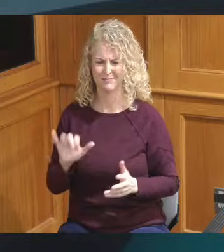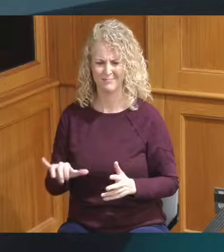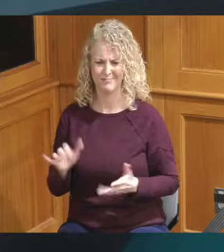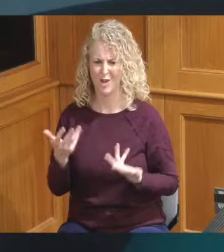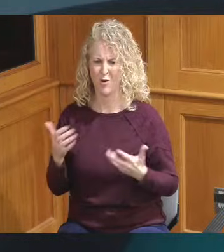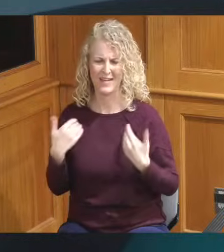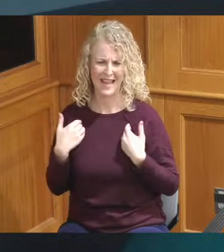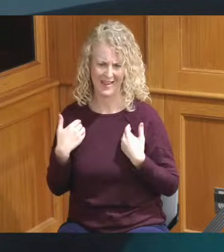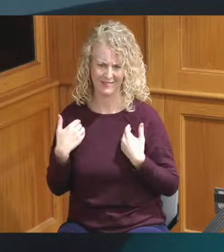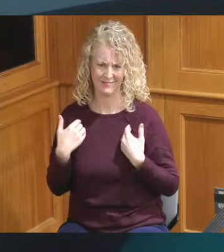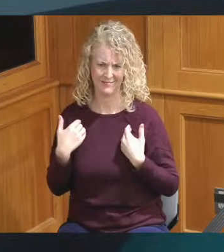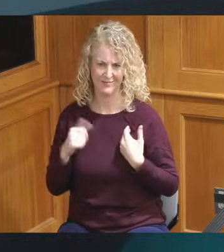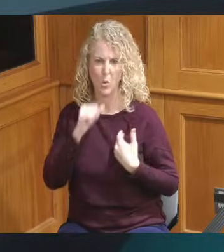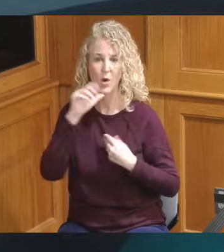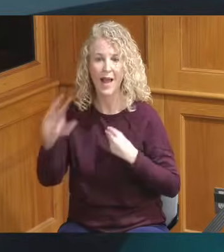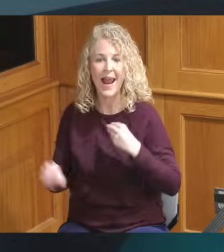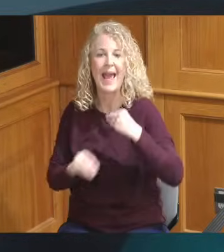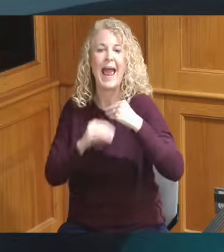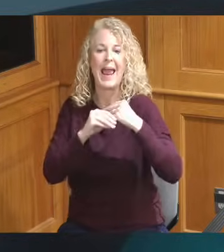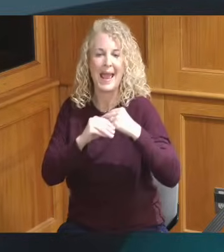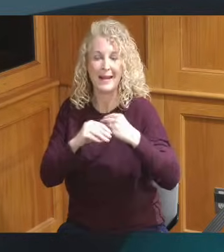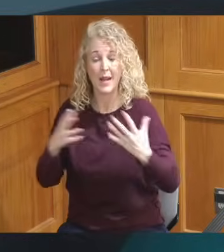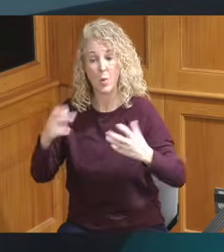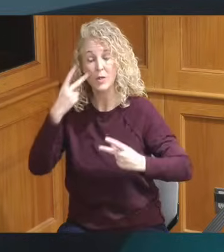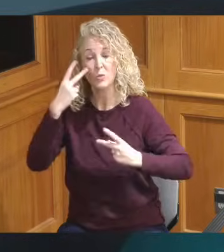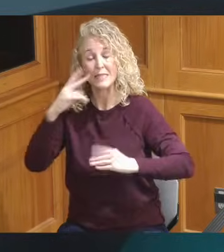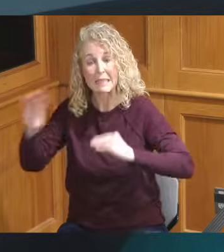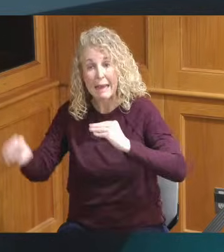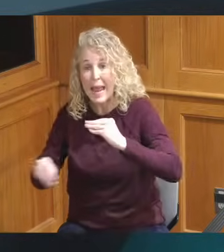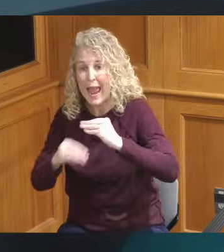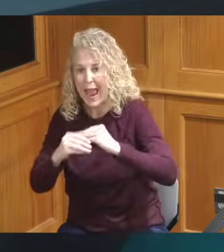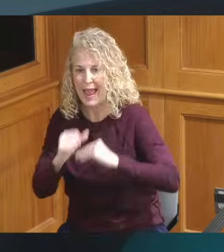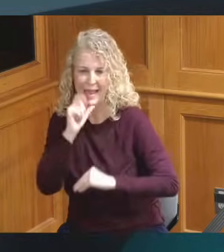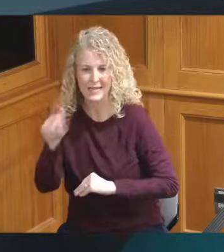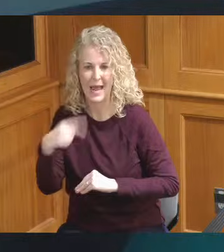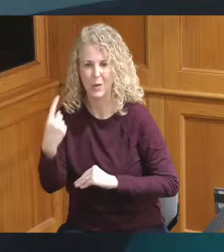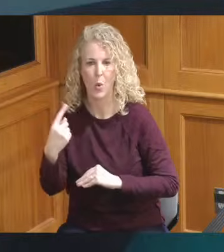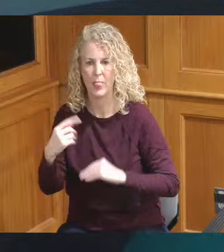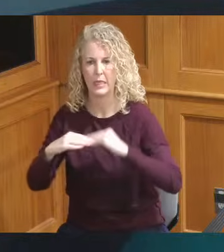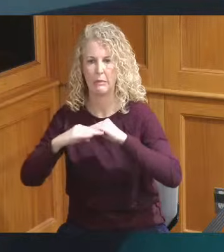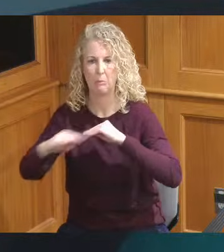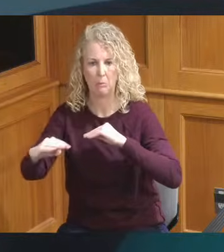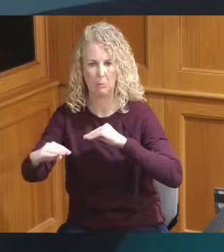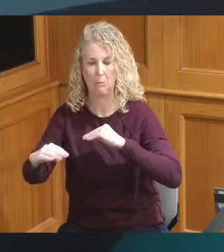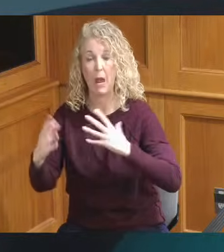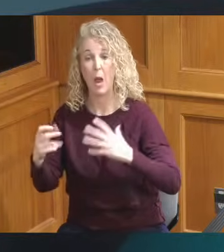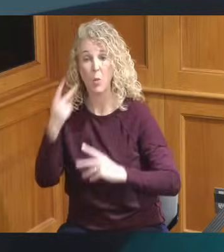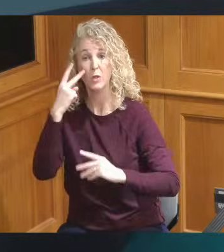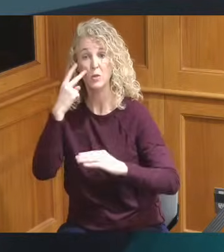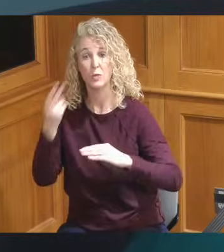zero extra investment. So I want to make sure that we're not just shifting. If you have a music fest